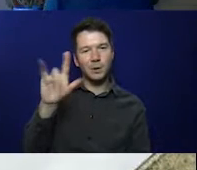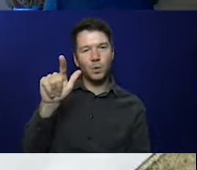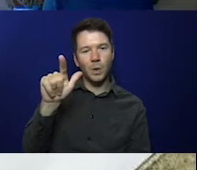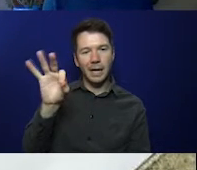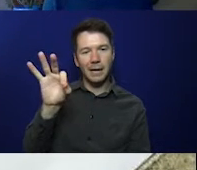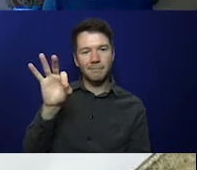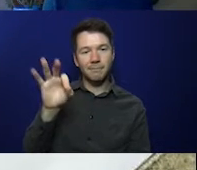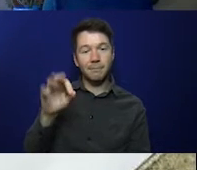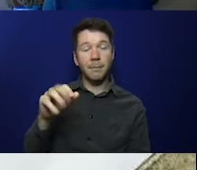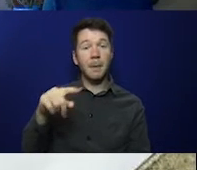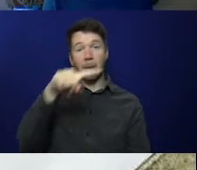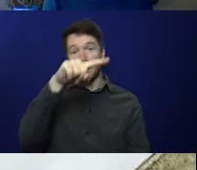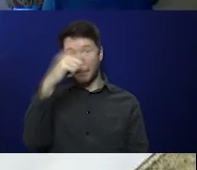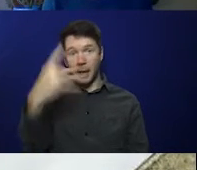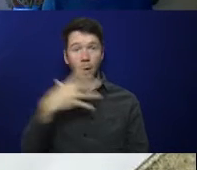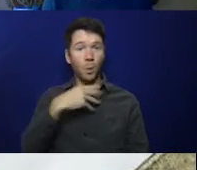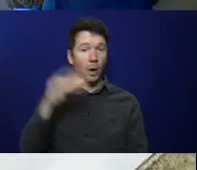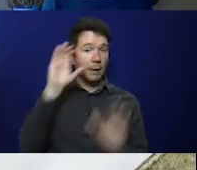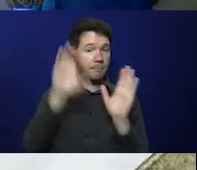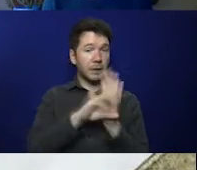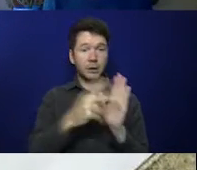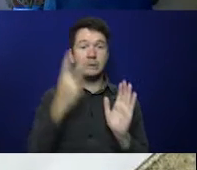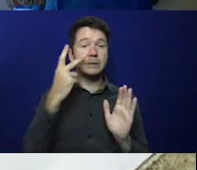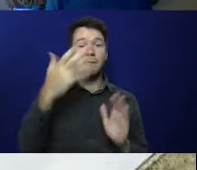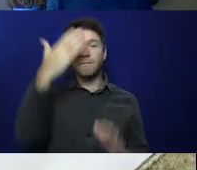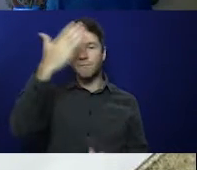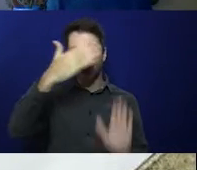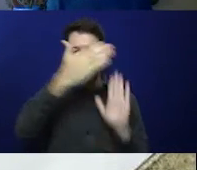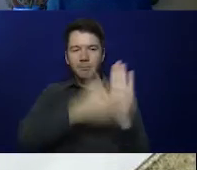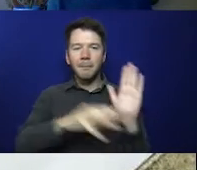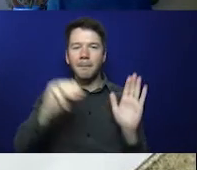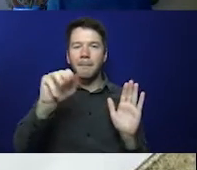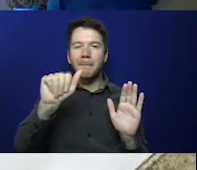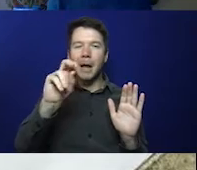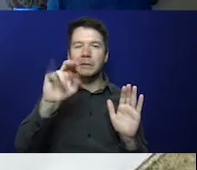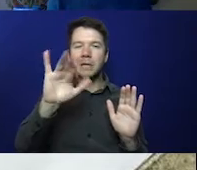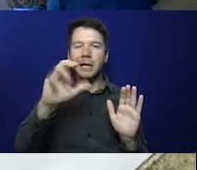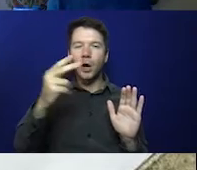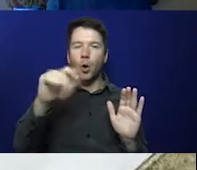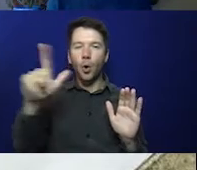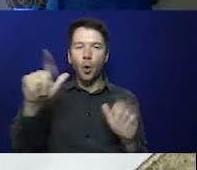This black and white rendering shows the front façade of the Masonic Hall which then stood